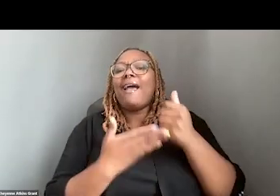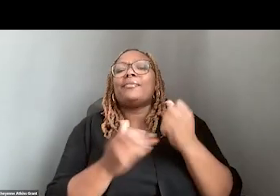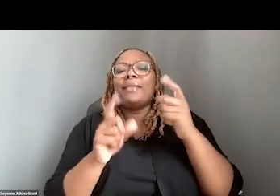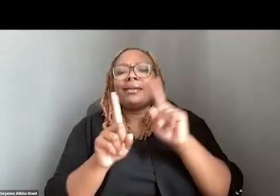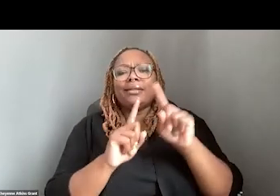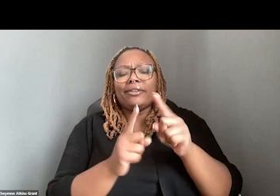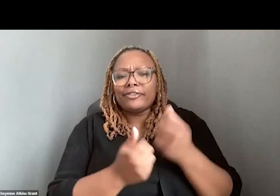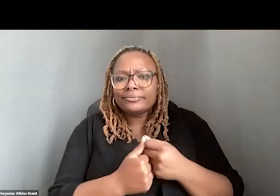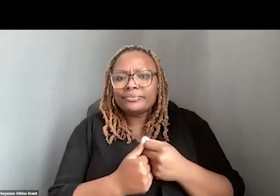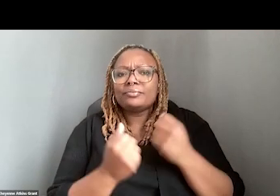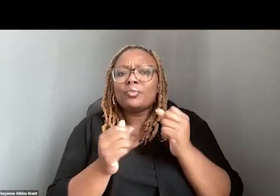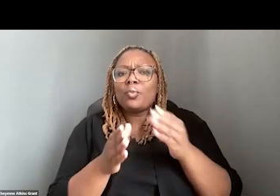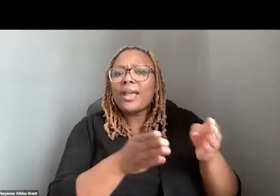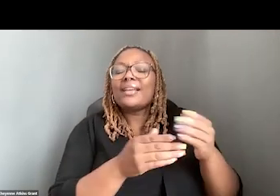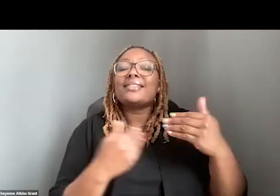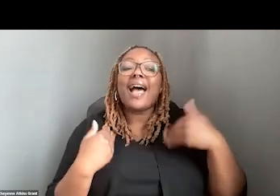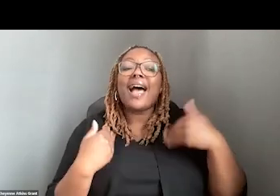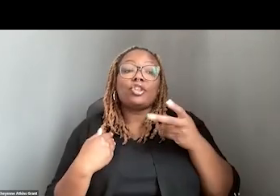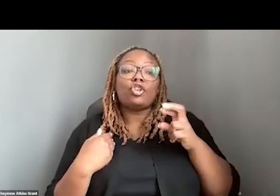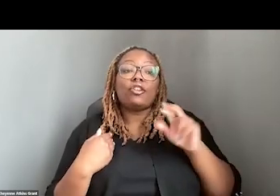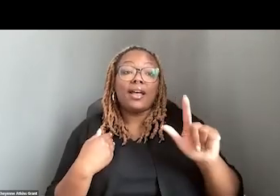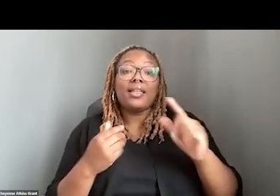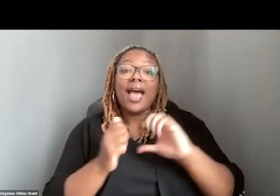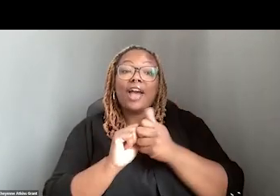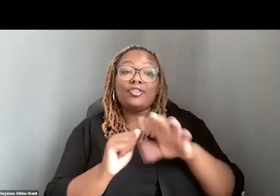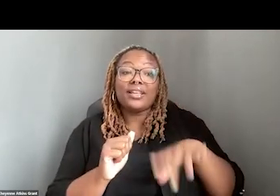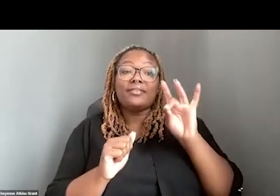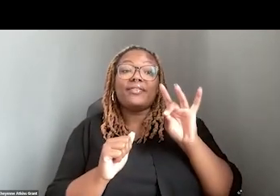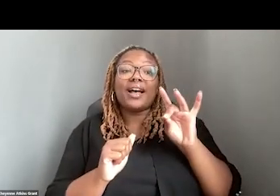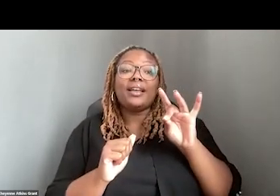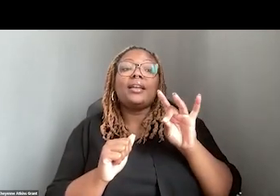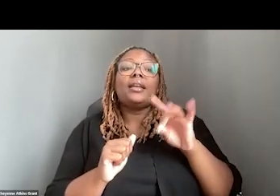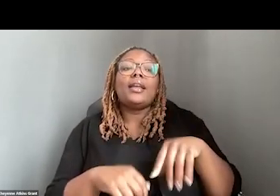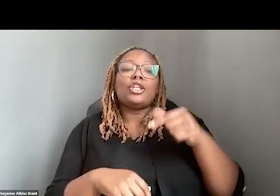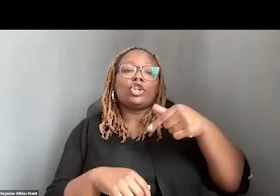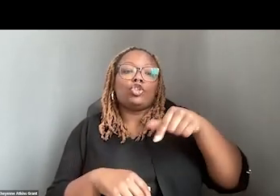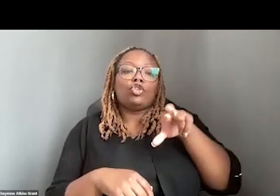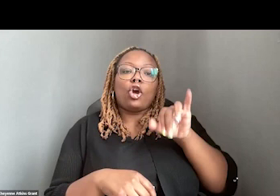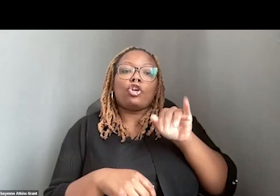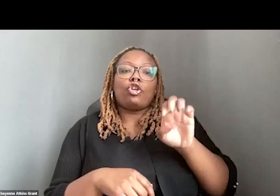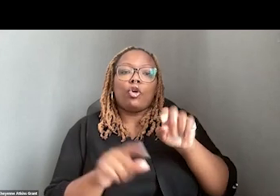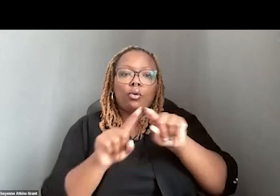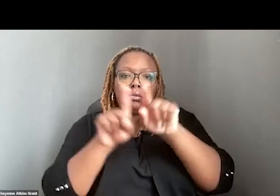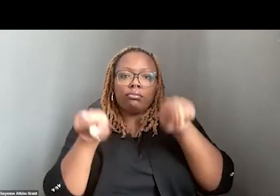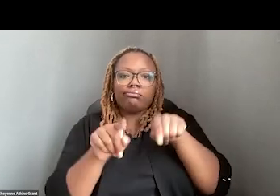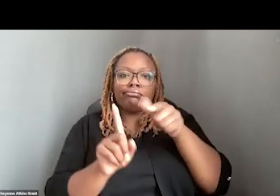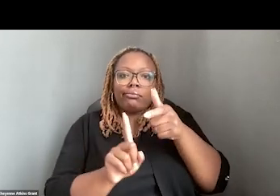I have the URL for how you can find SciENcv and that is a QR code representation of that URL